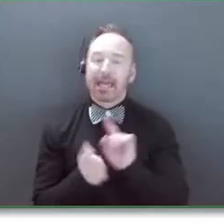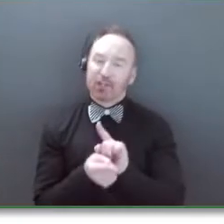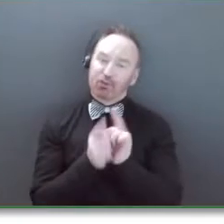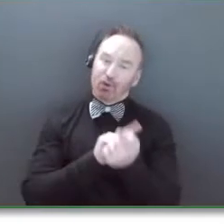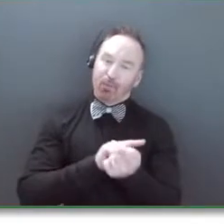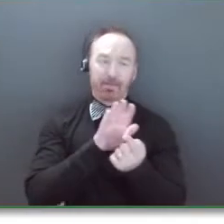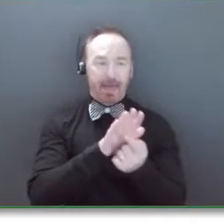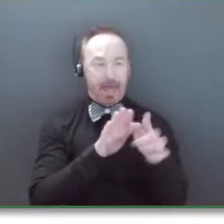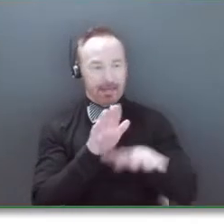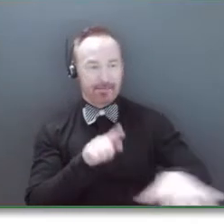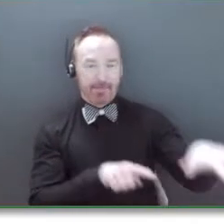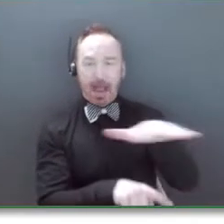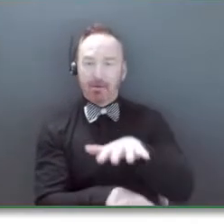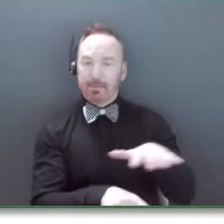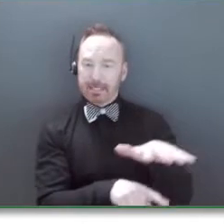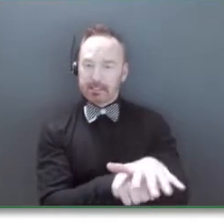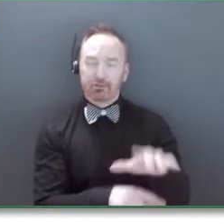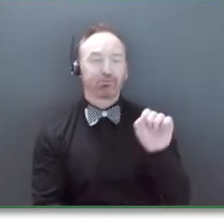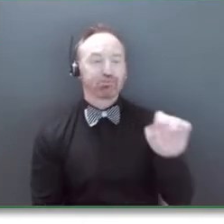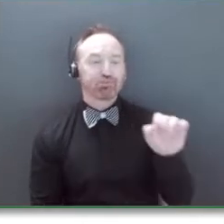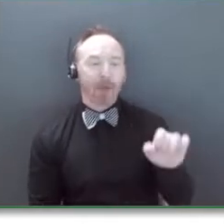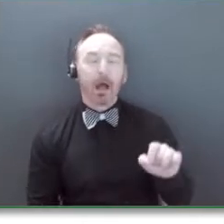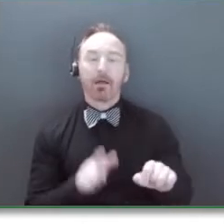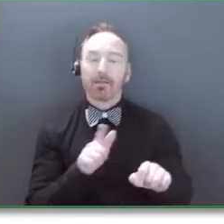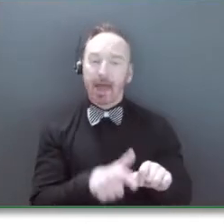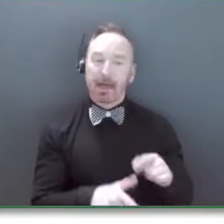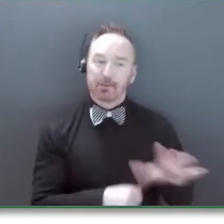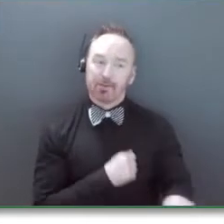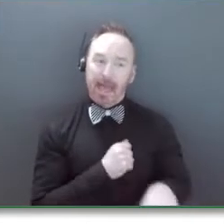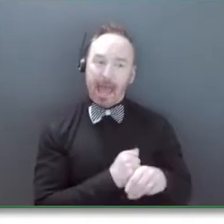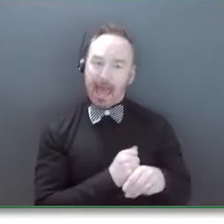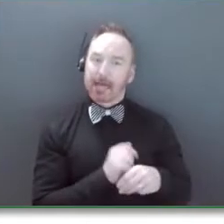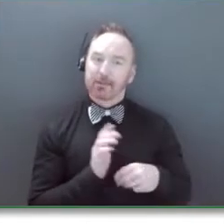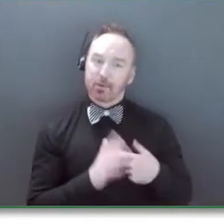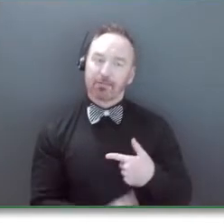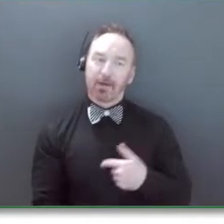element to connecting with nature that that is very rewarding and and